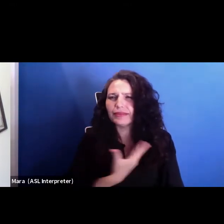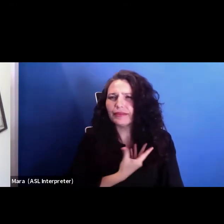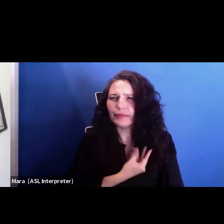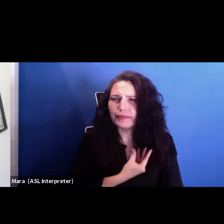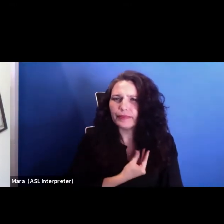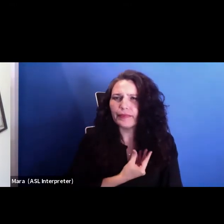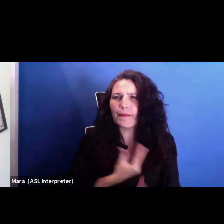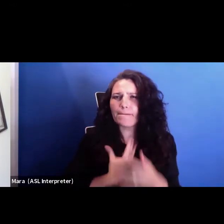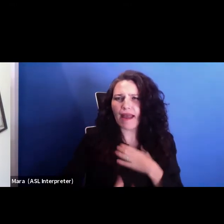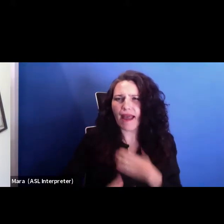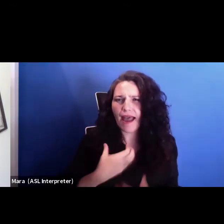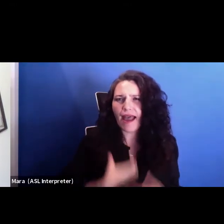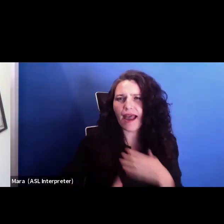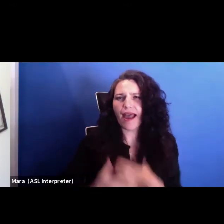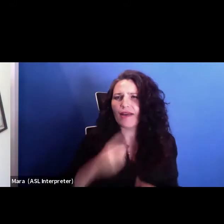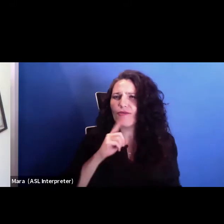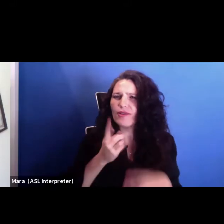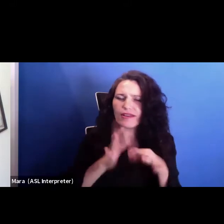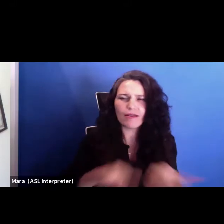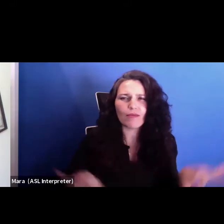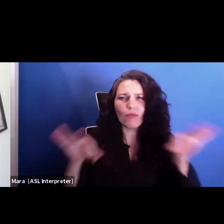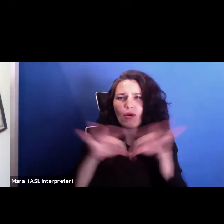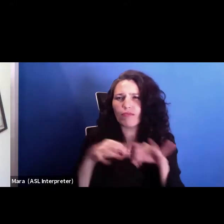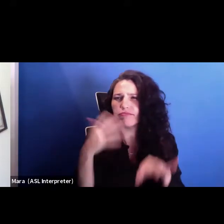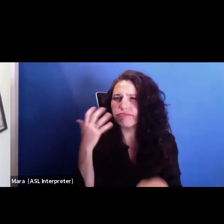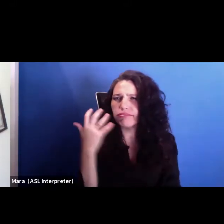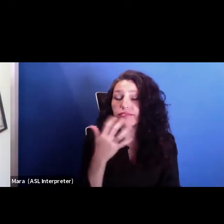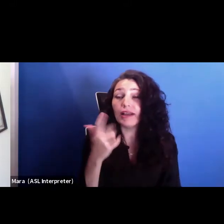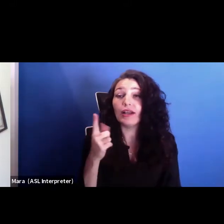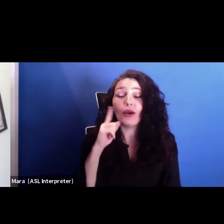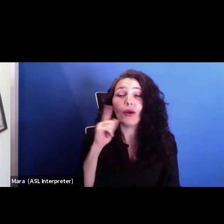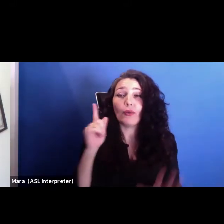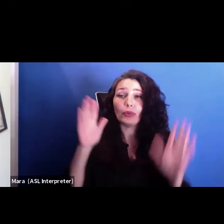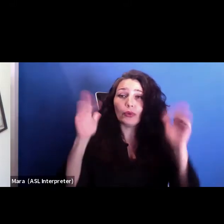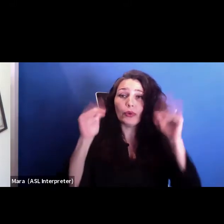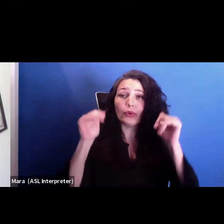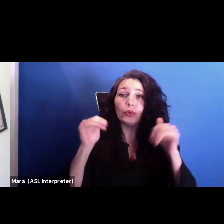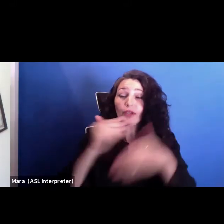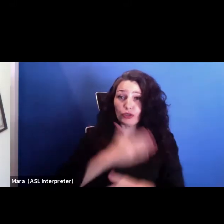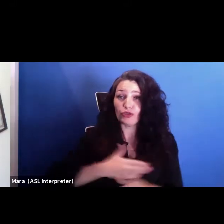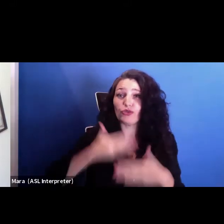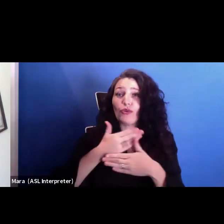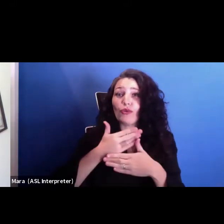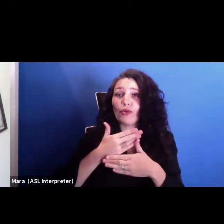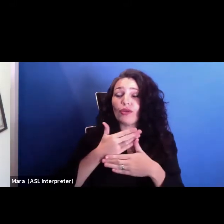So I think you will really enjoy what the film and the conversation we're gonna have. And without further ado,